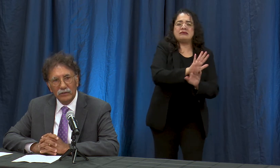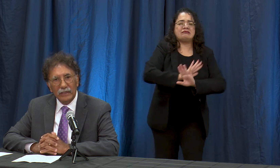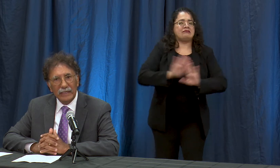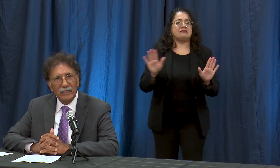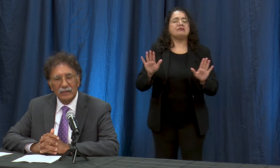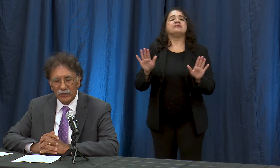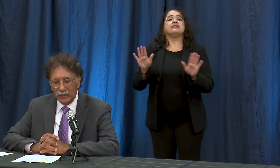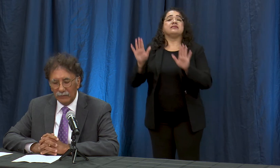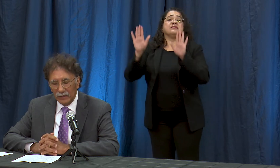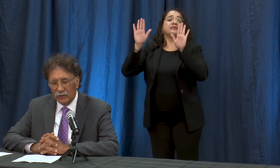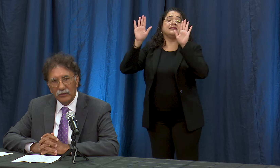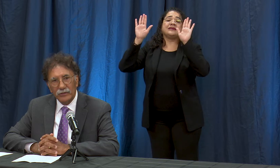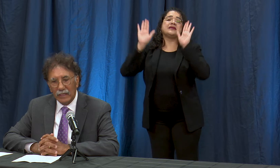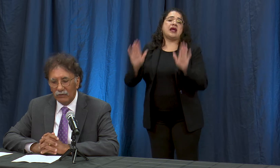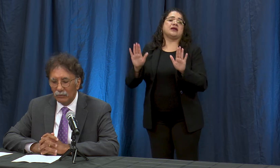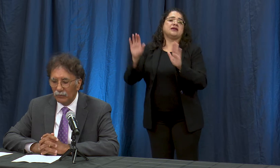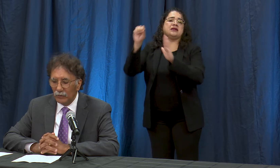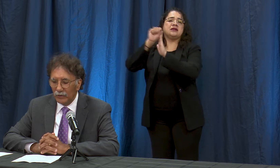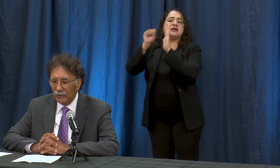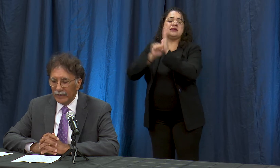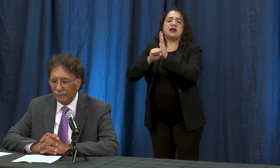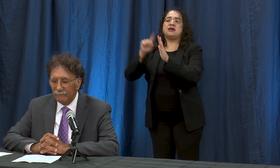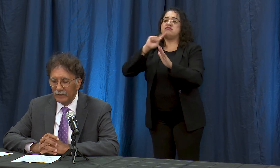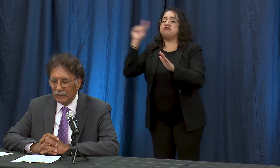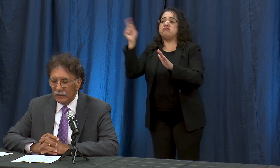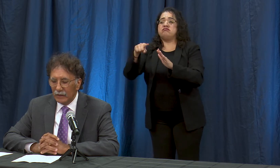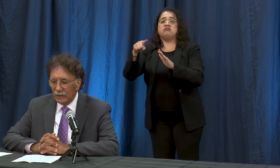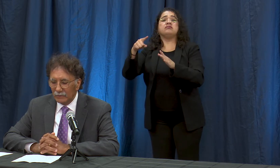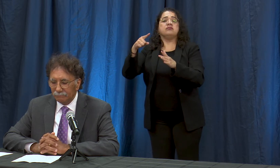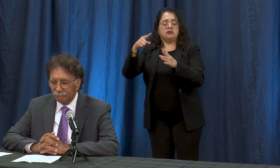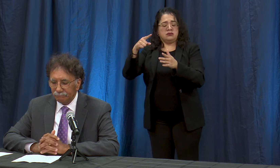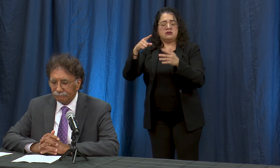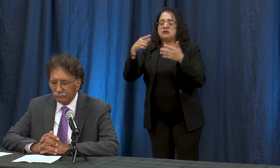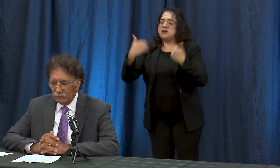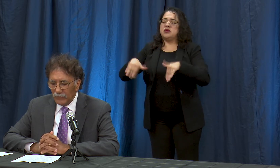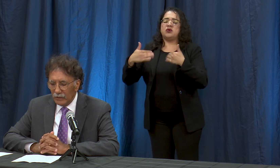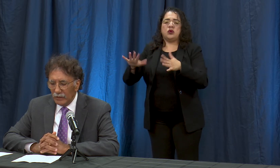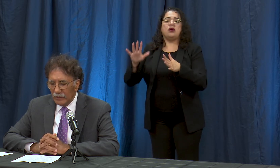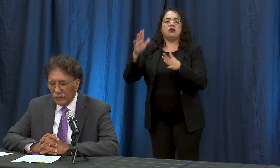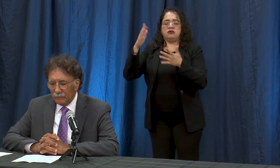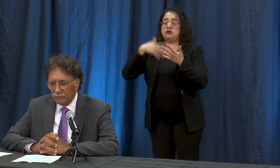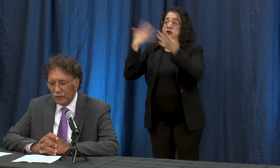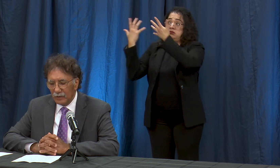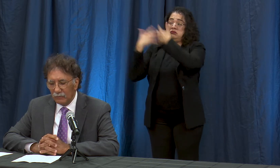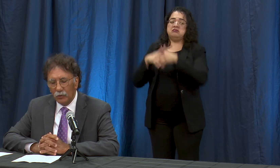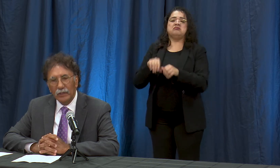doing an excellent job now in terms of how we move forward on that. The port